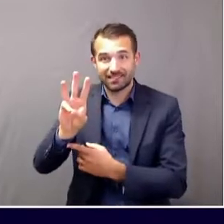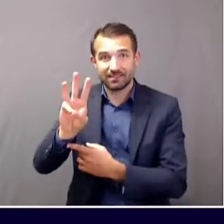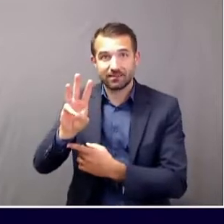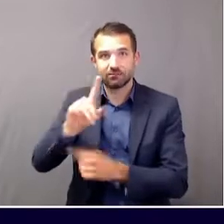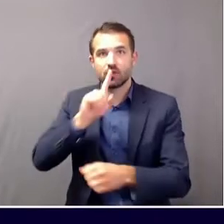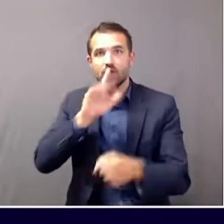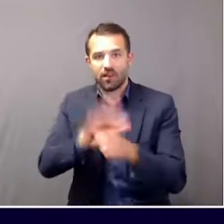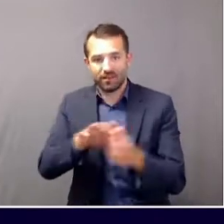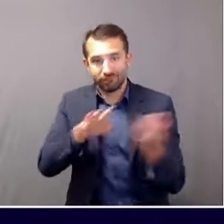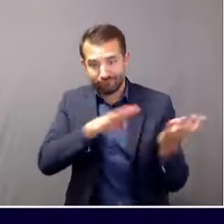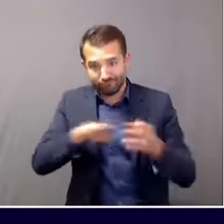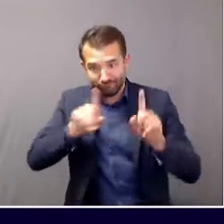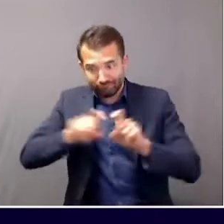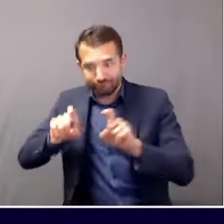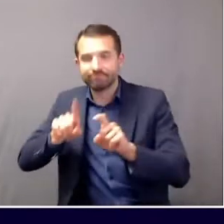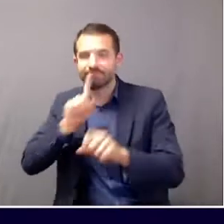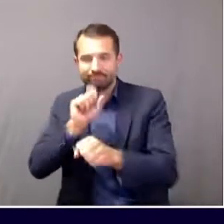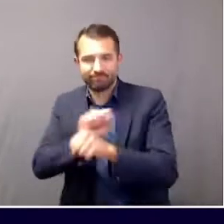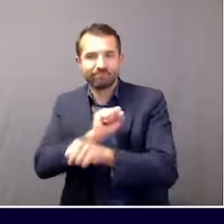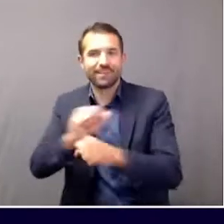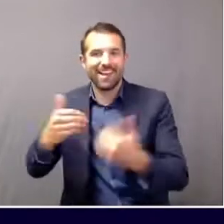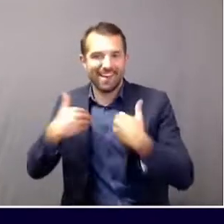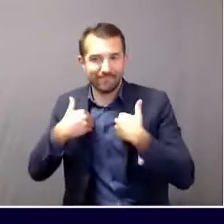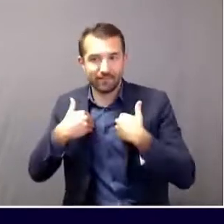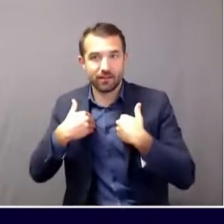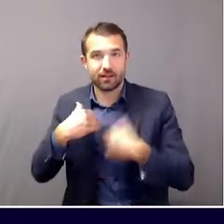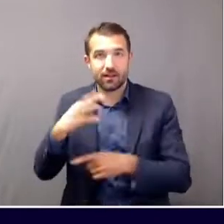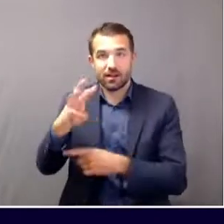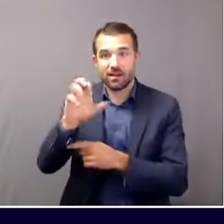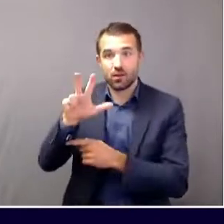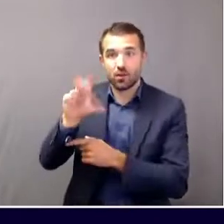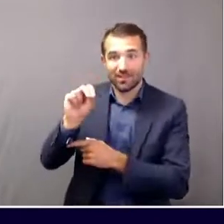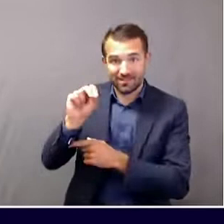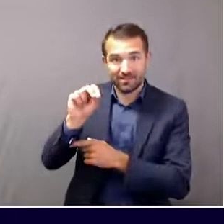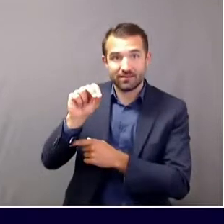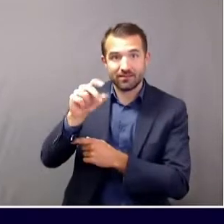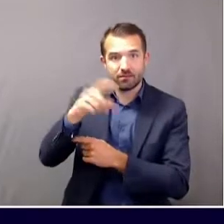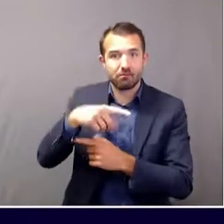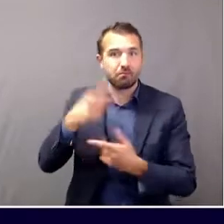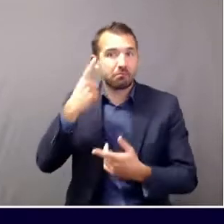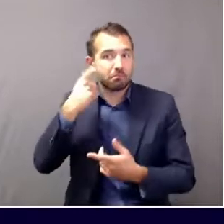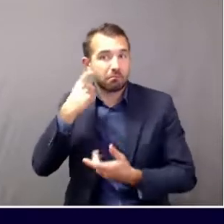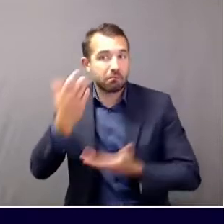and six hundred and thirty our